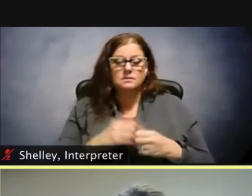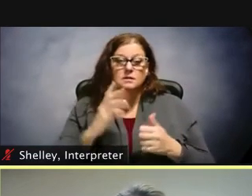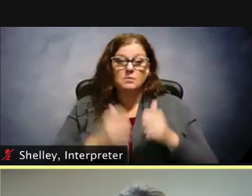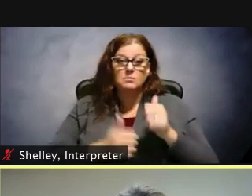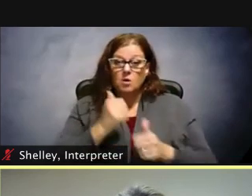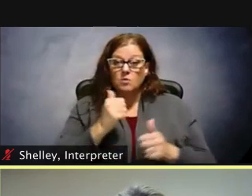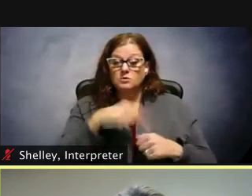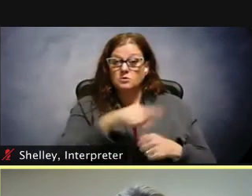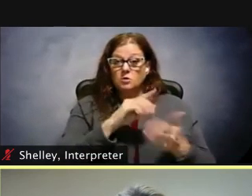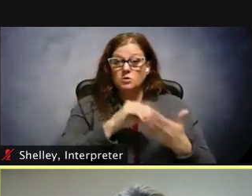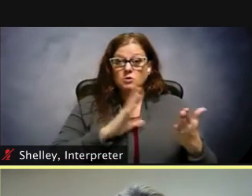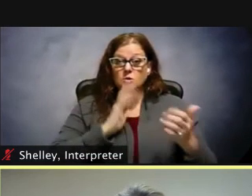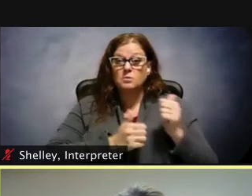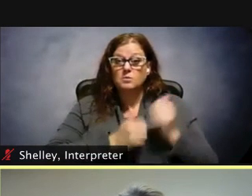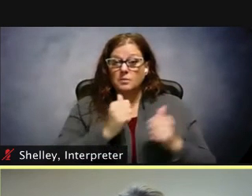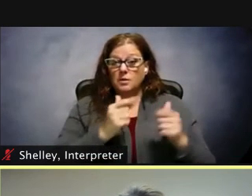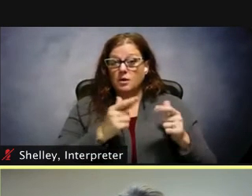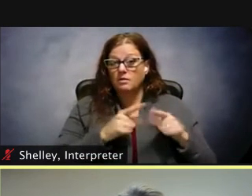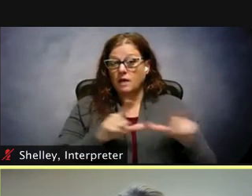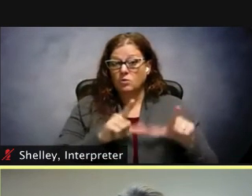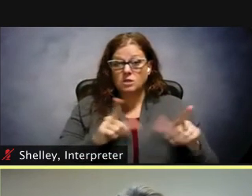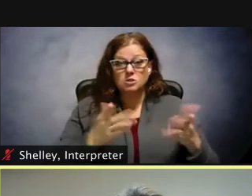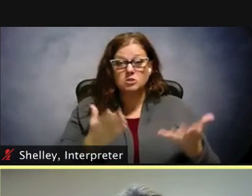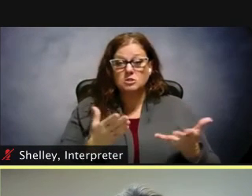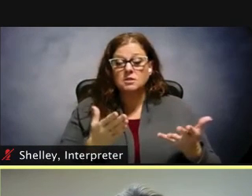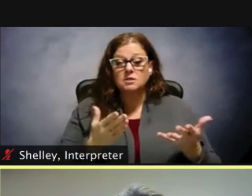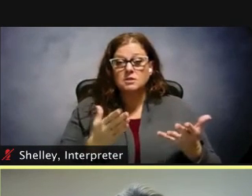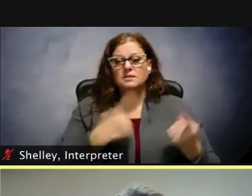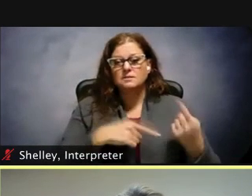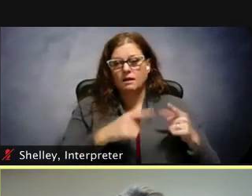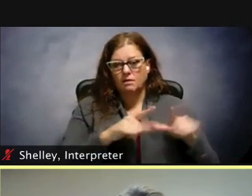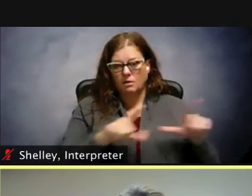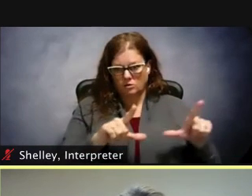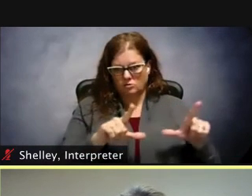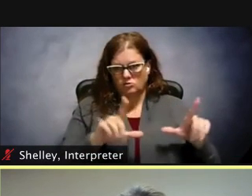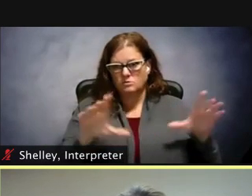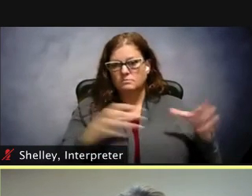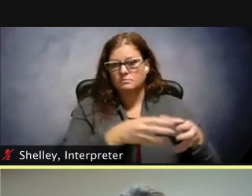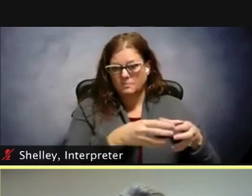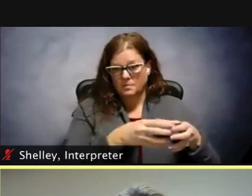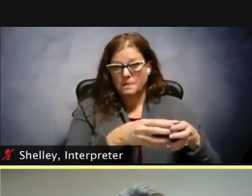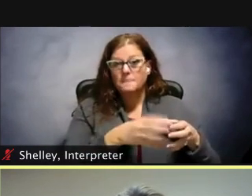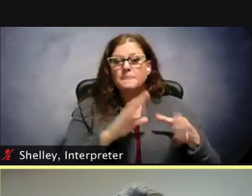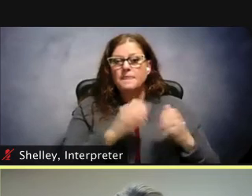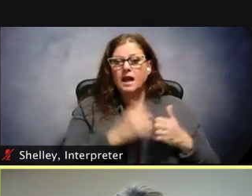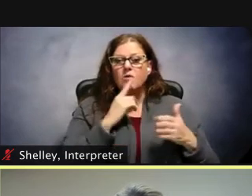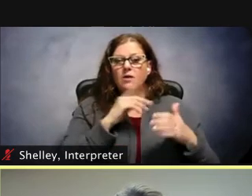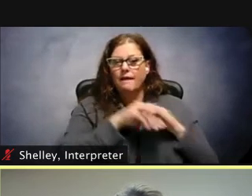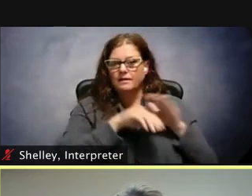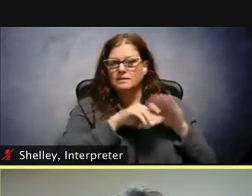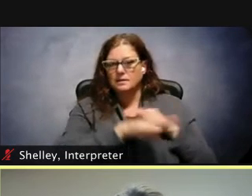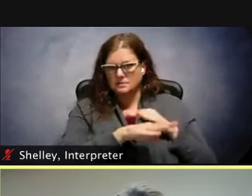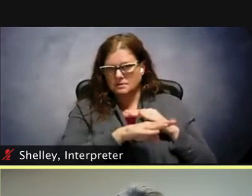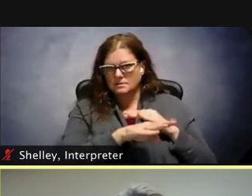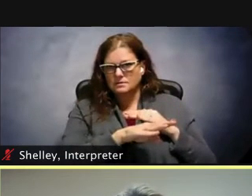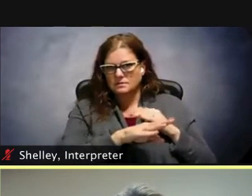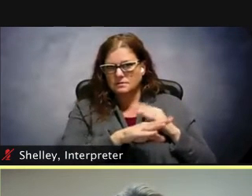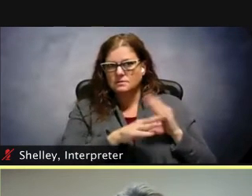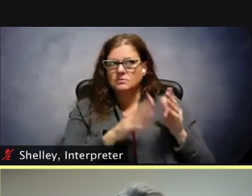their primary language, is sign language. And that is how they're accessing their curriculum,